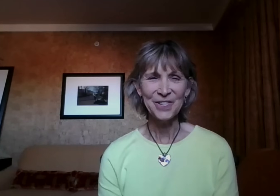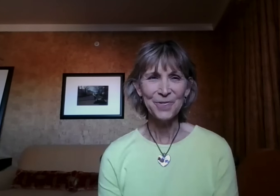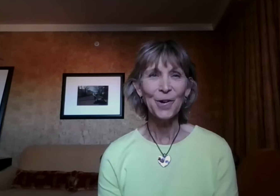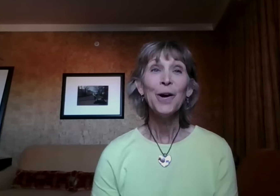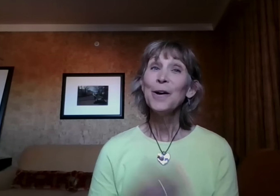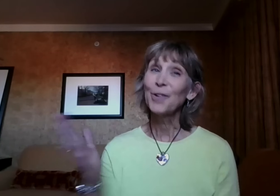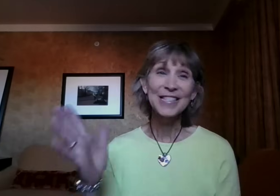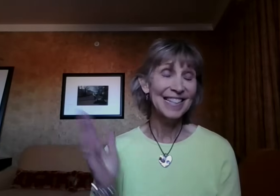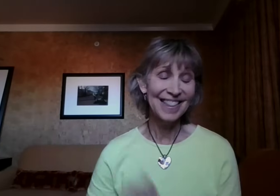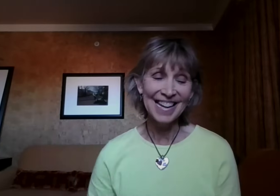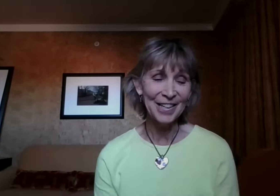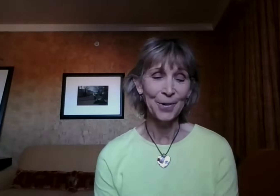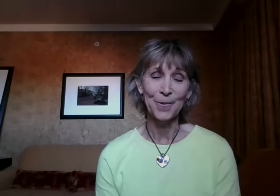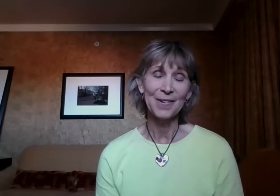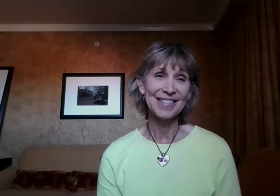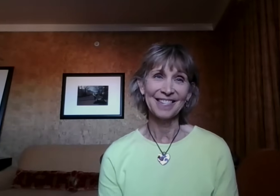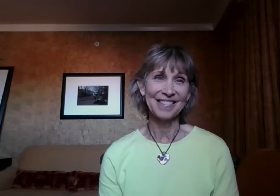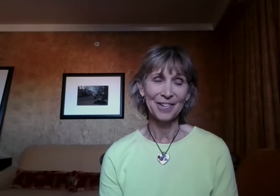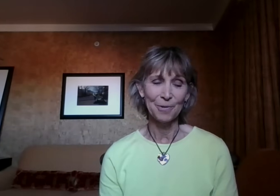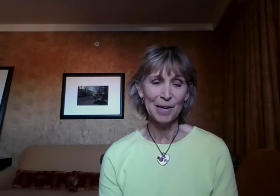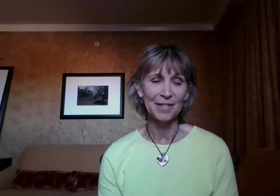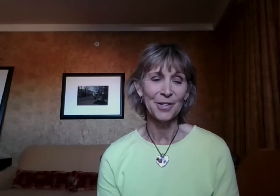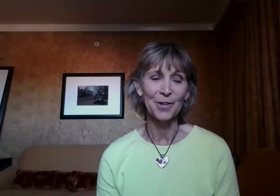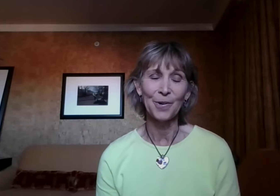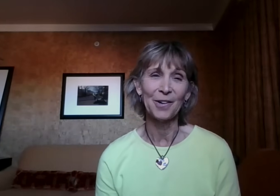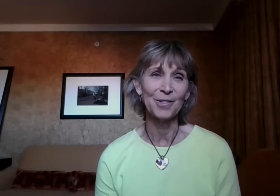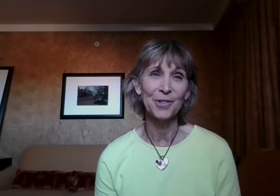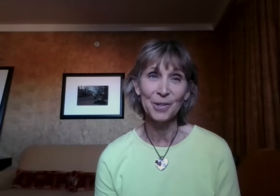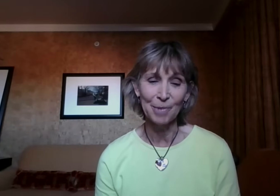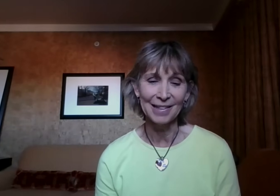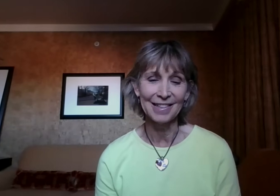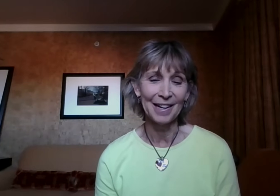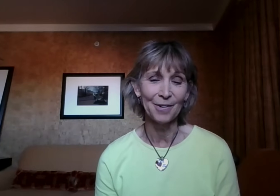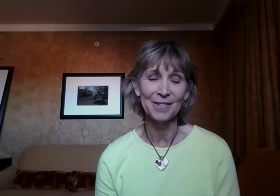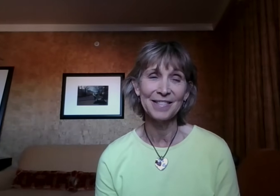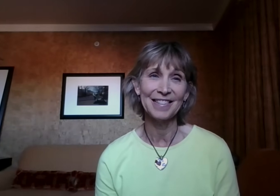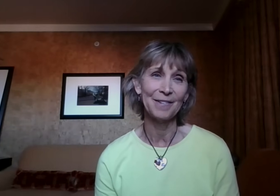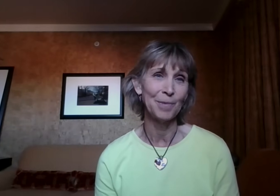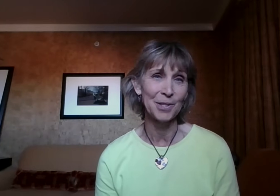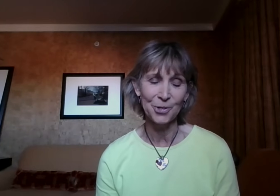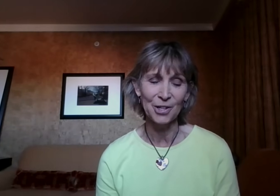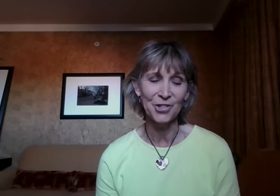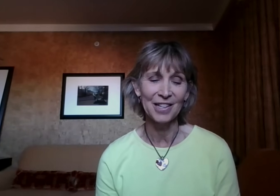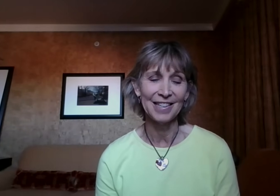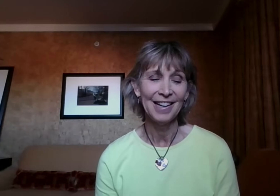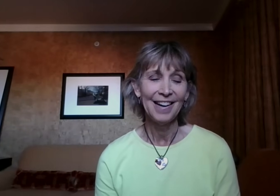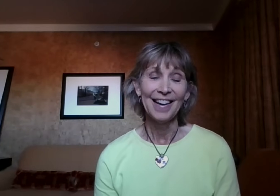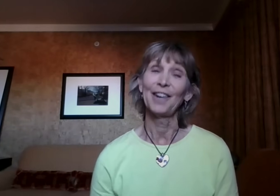Ms. Johnson: Well, first, thank you, Secretary Raimondo, and also to the Biden-Harris administration